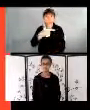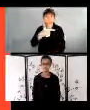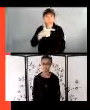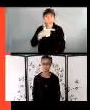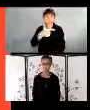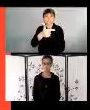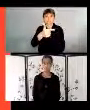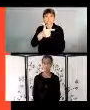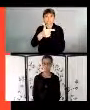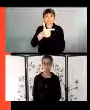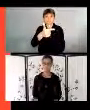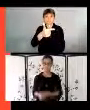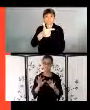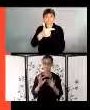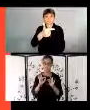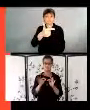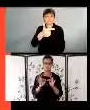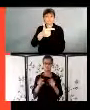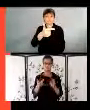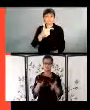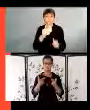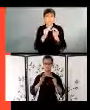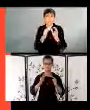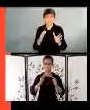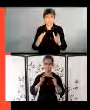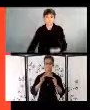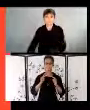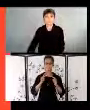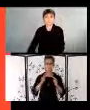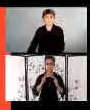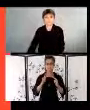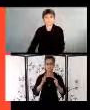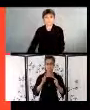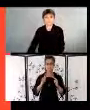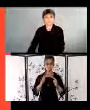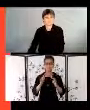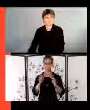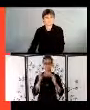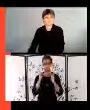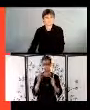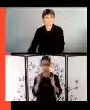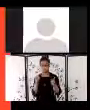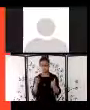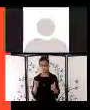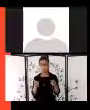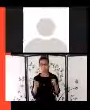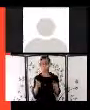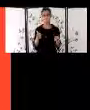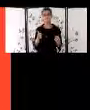Program FAQs (frequently asked questions) have a lot more detail in them than this information